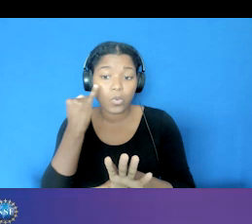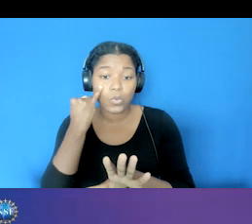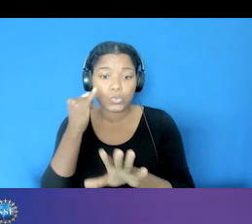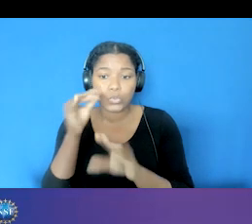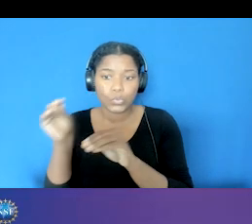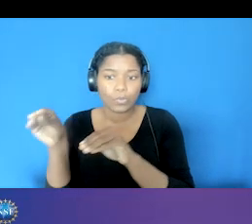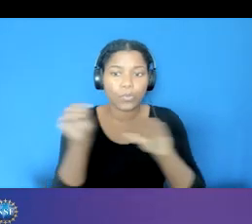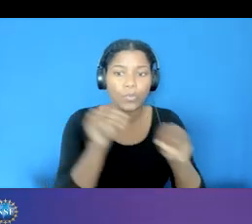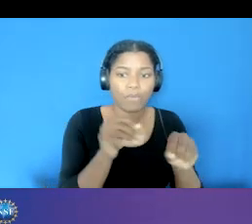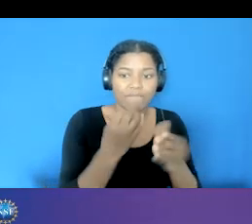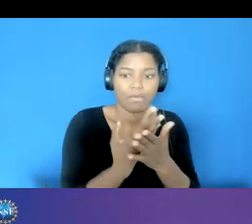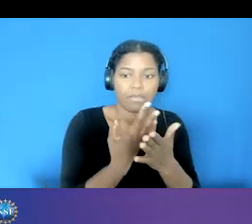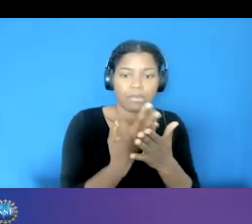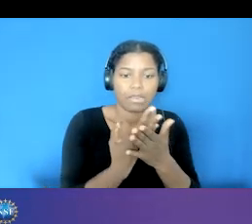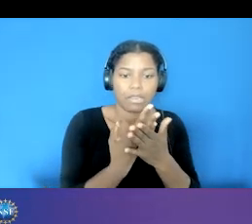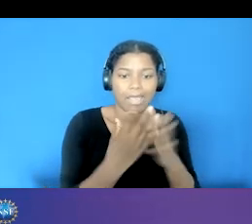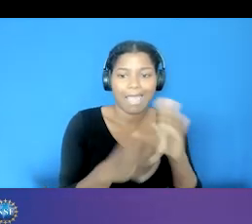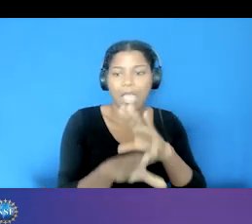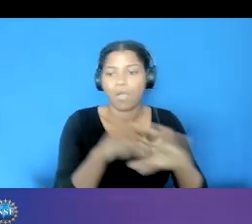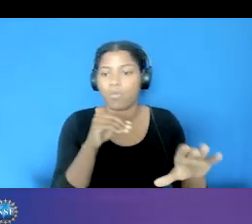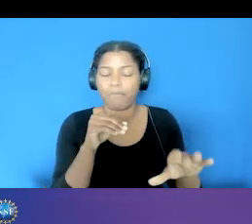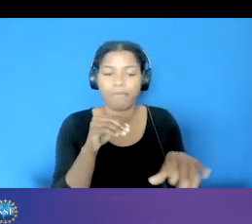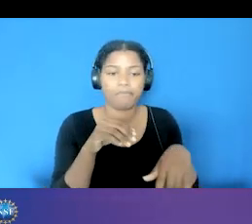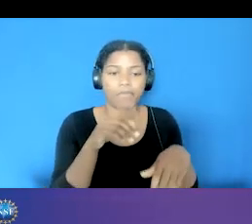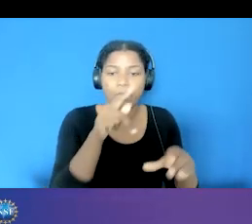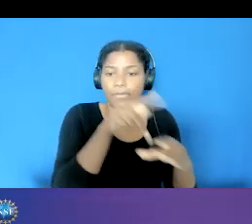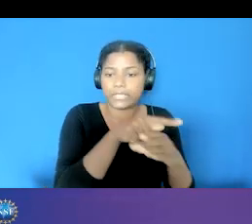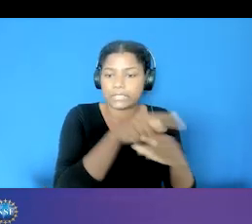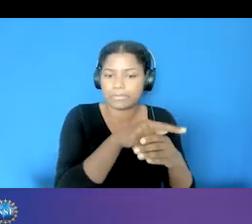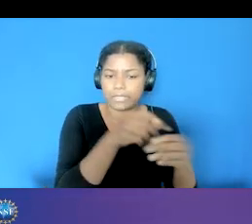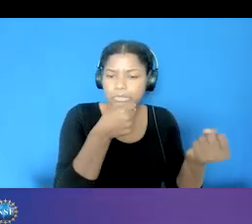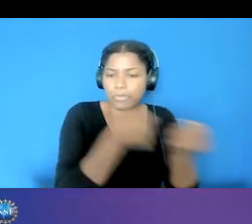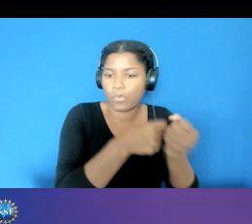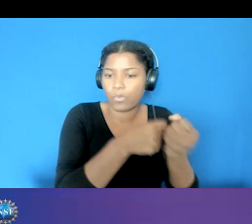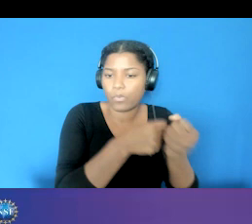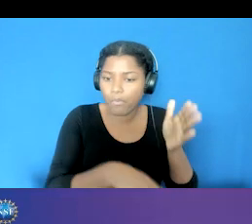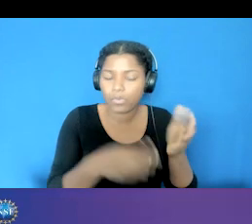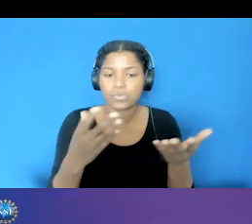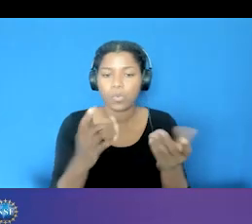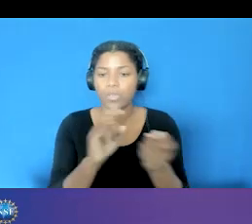within or out of participant support costs or if there's a change in scope or objectives.